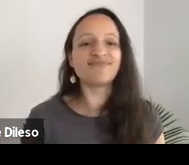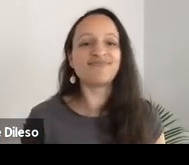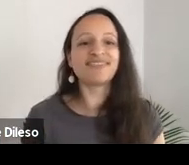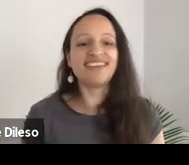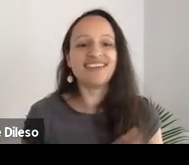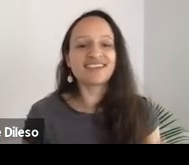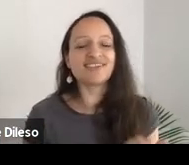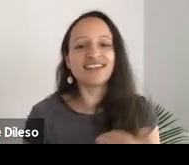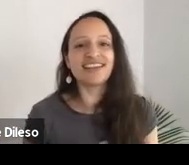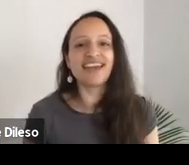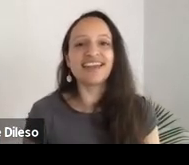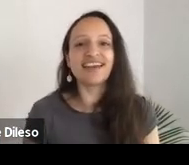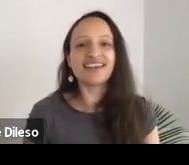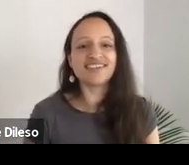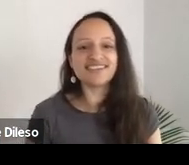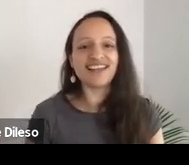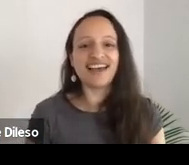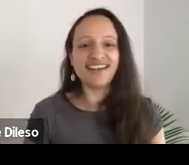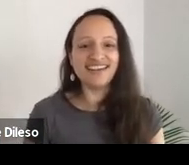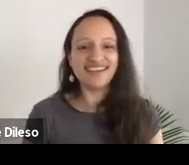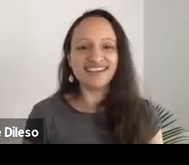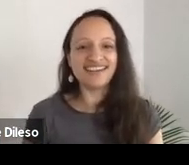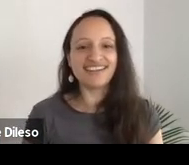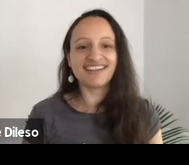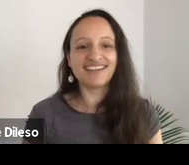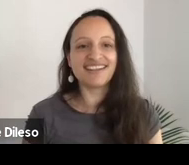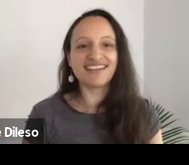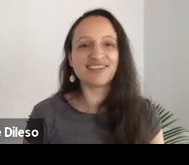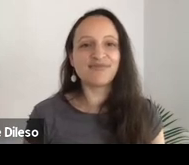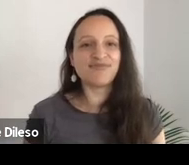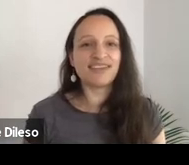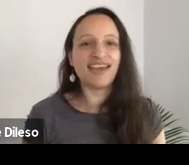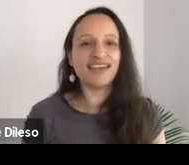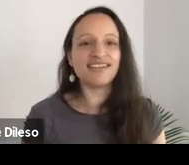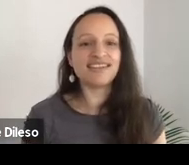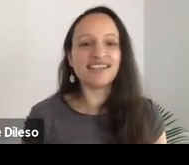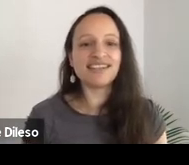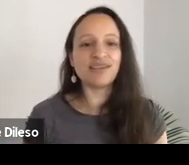in relation to the mud. So we're going to look at another slide.